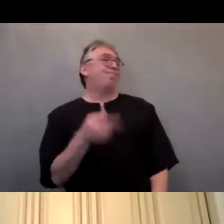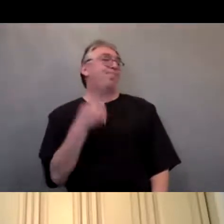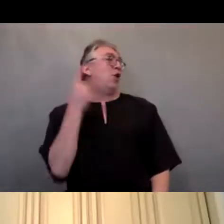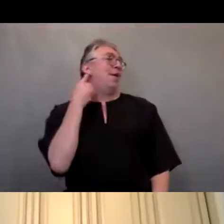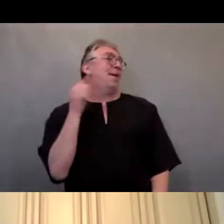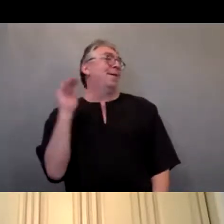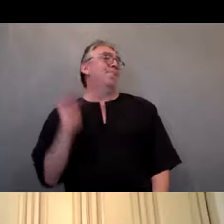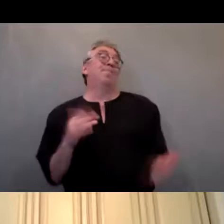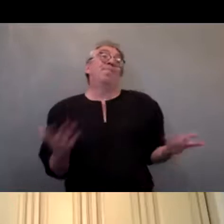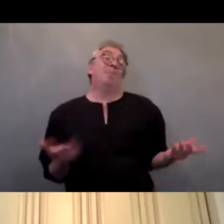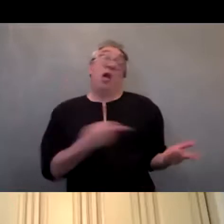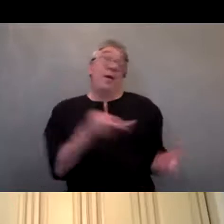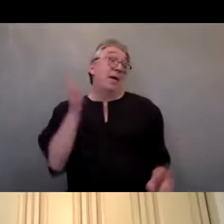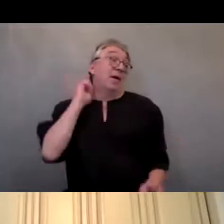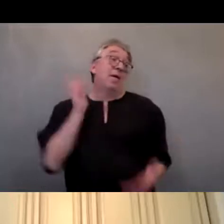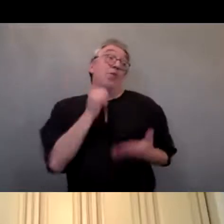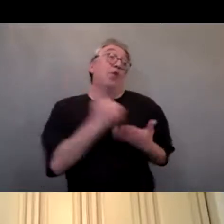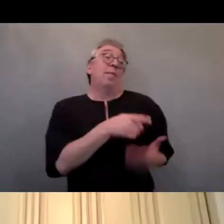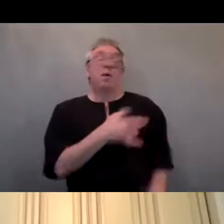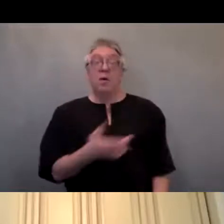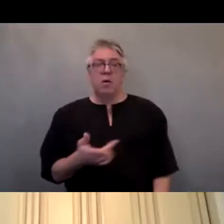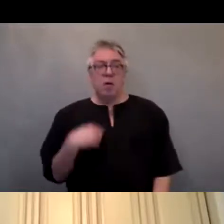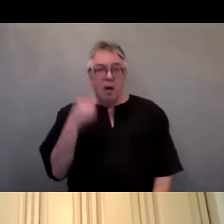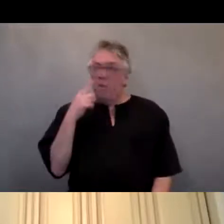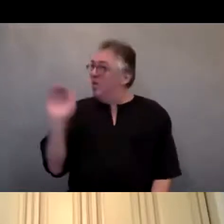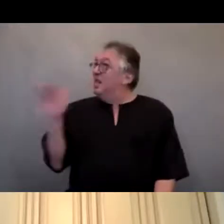rehabilitation services. They said, you are not hearing well enough